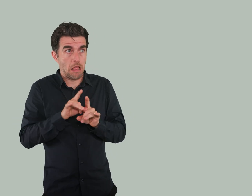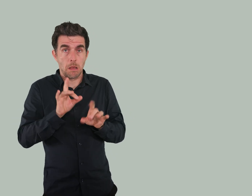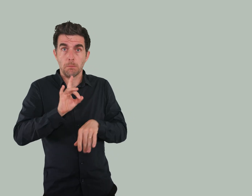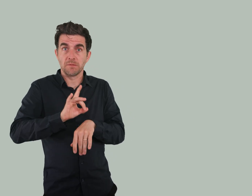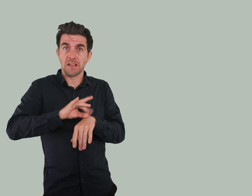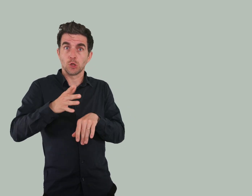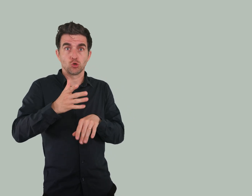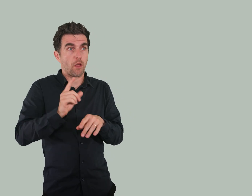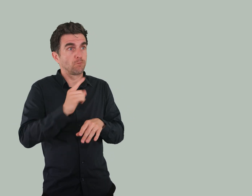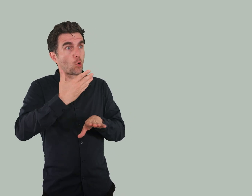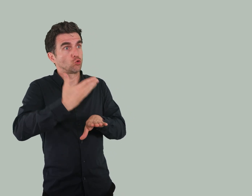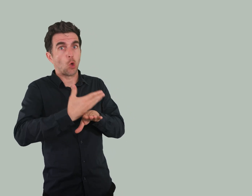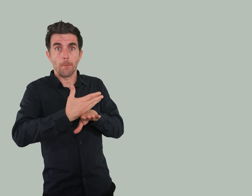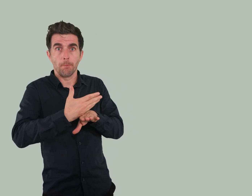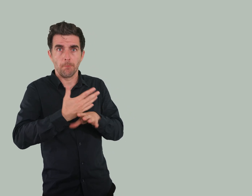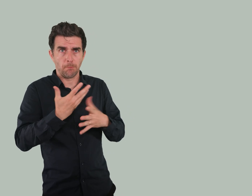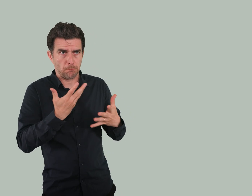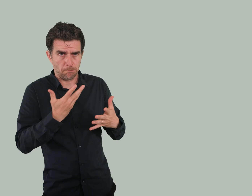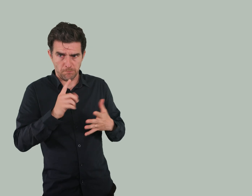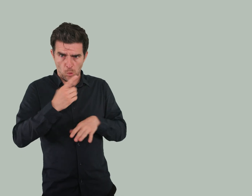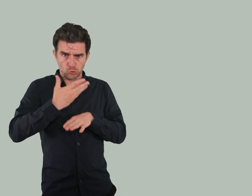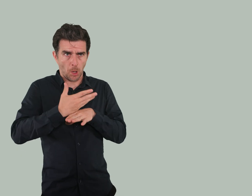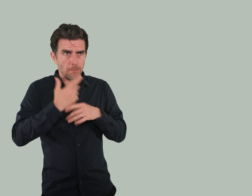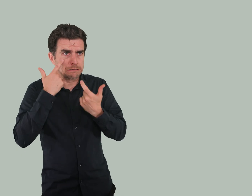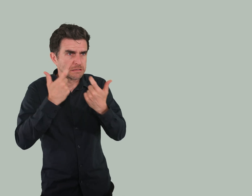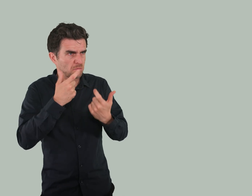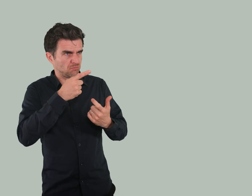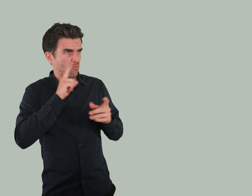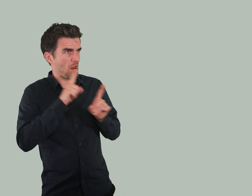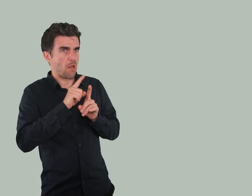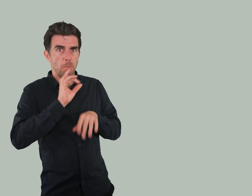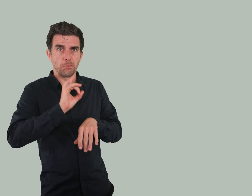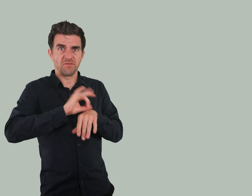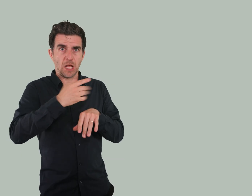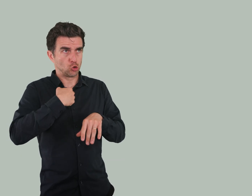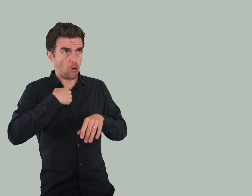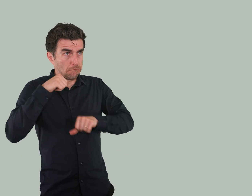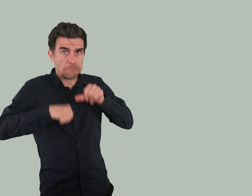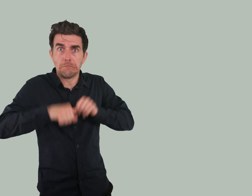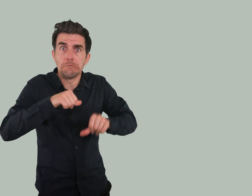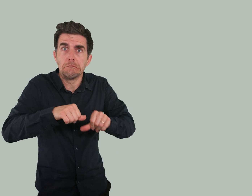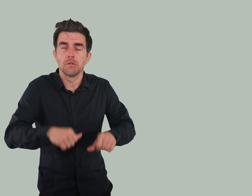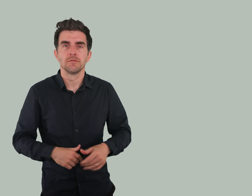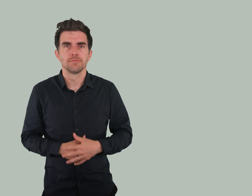more like professional recruitment than first job hiring.